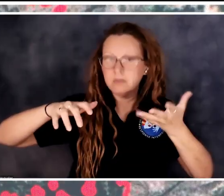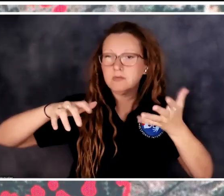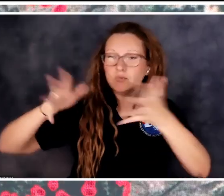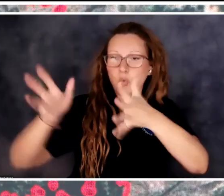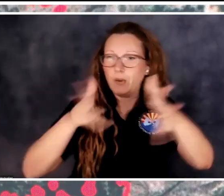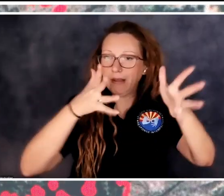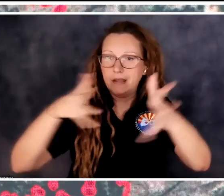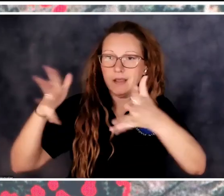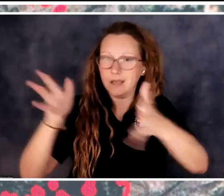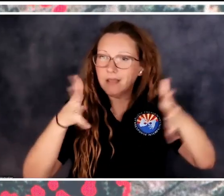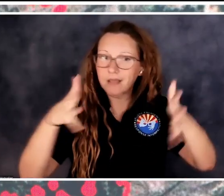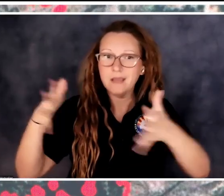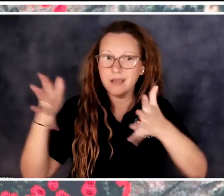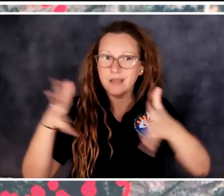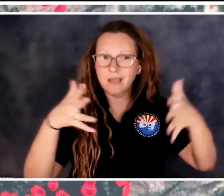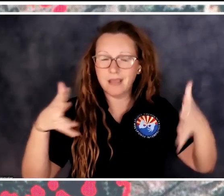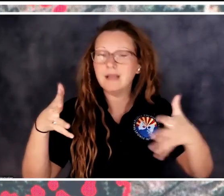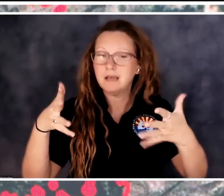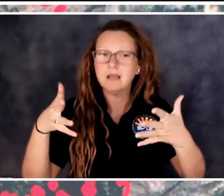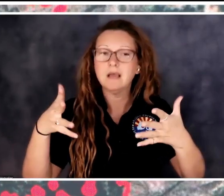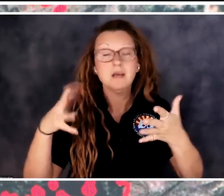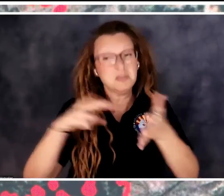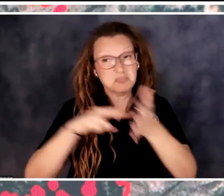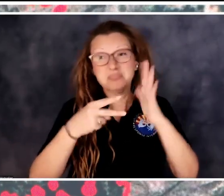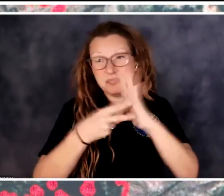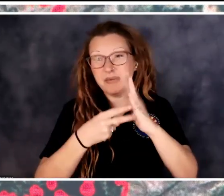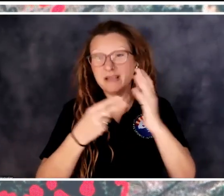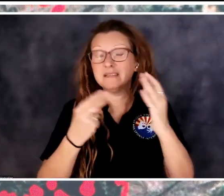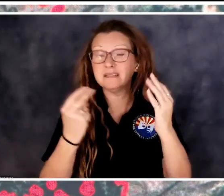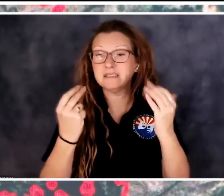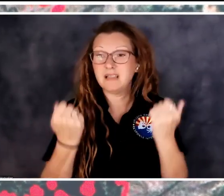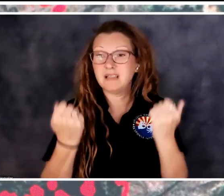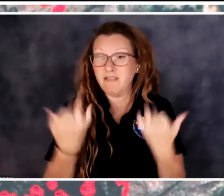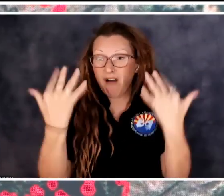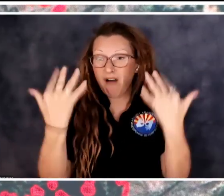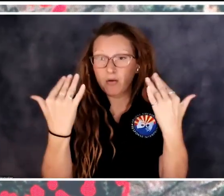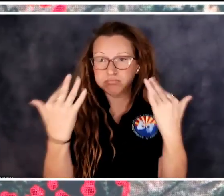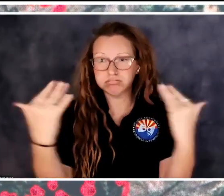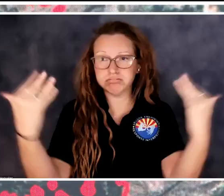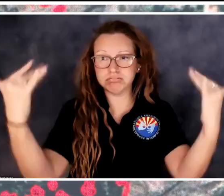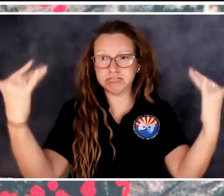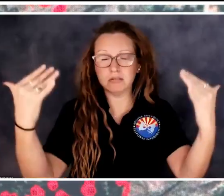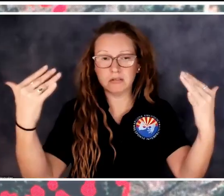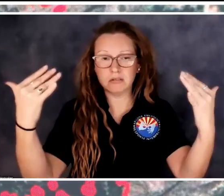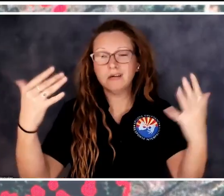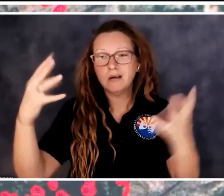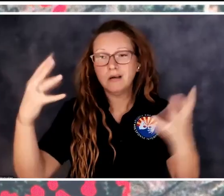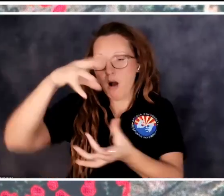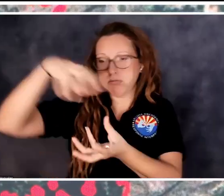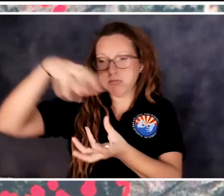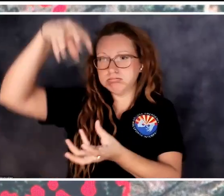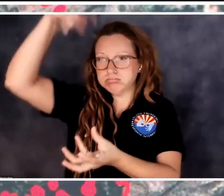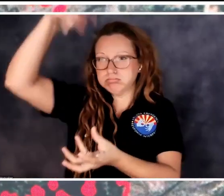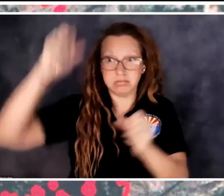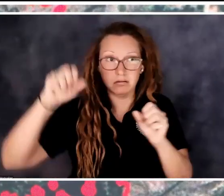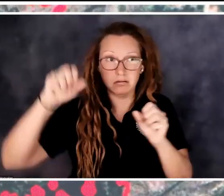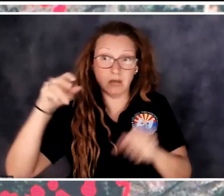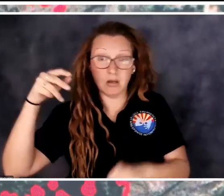convective activity going on around the fire. We did see some increased growth in that area and we did see a little bit of column.